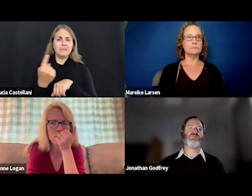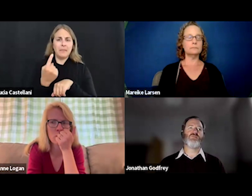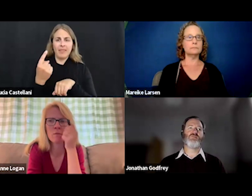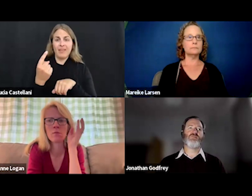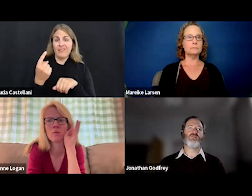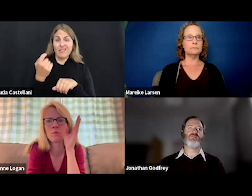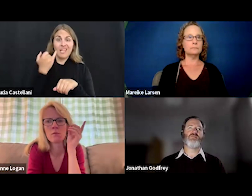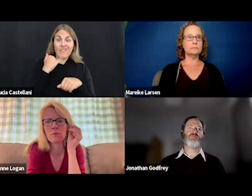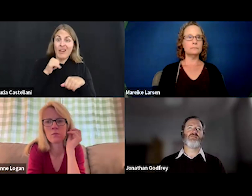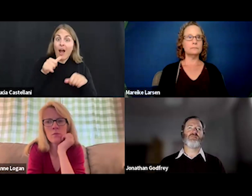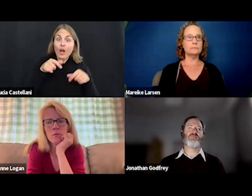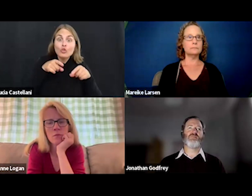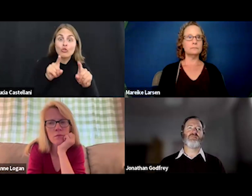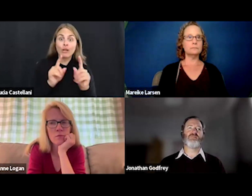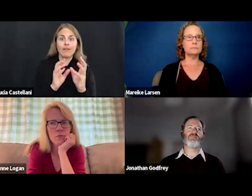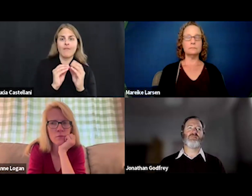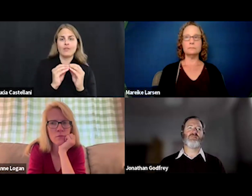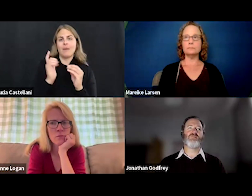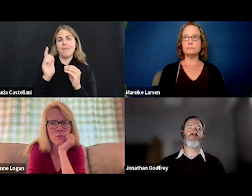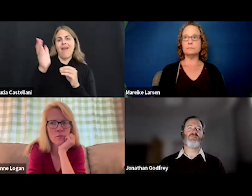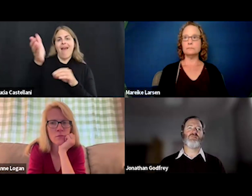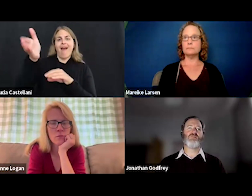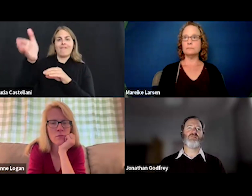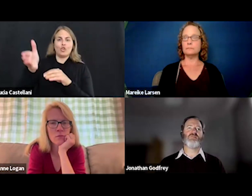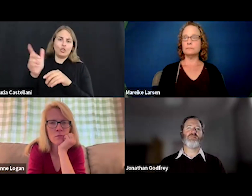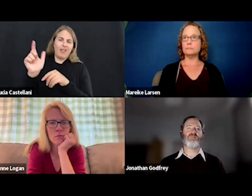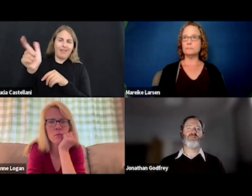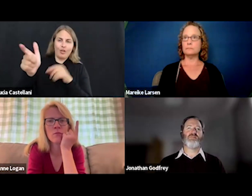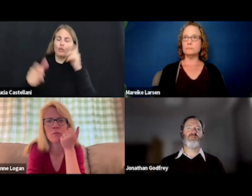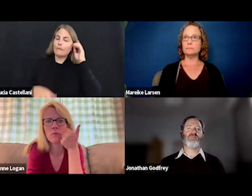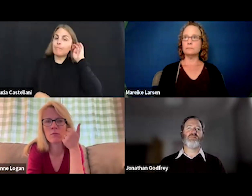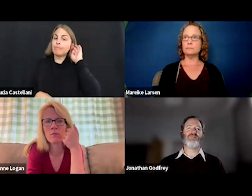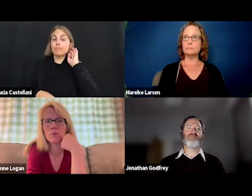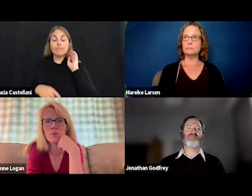Now in the case where people are being like,